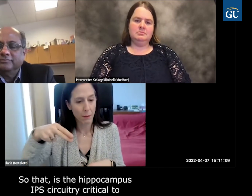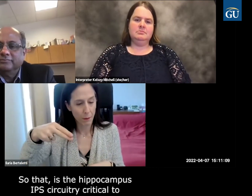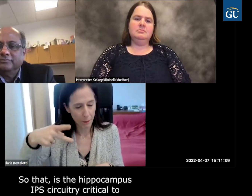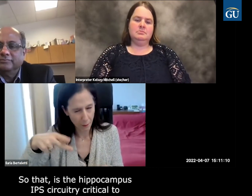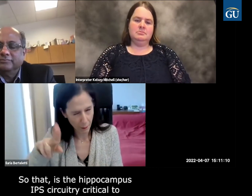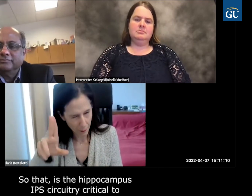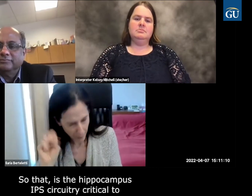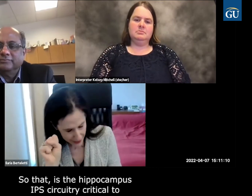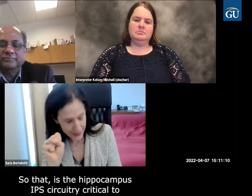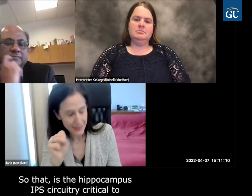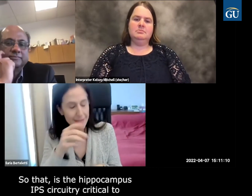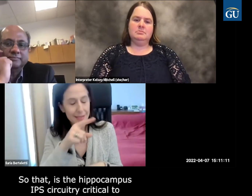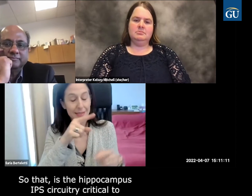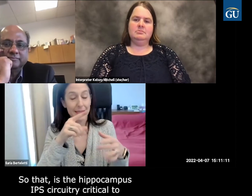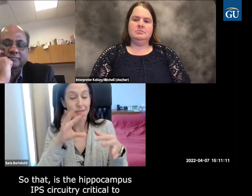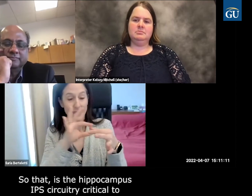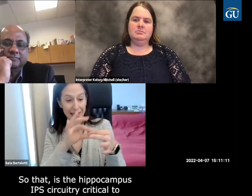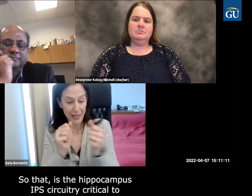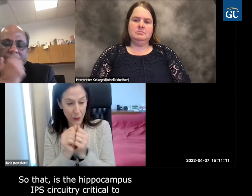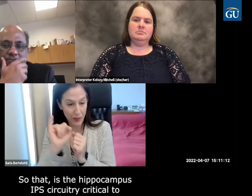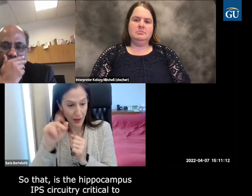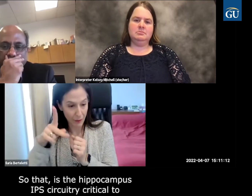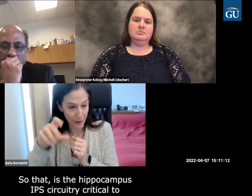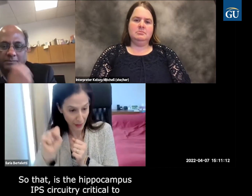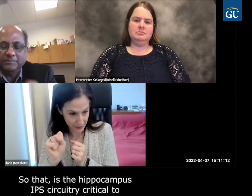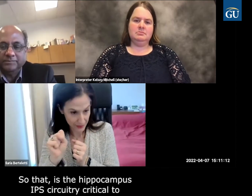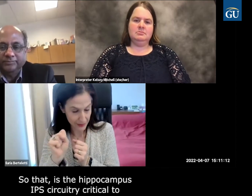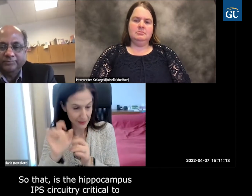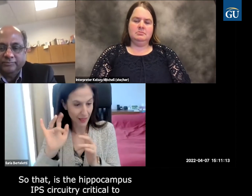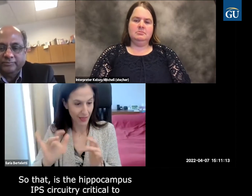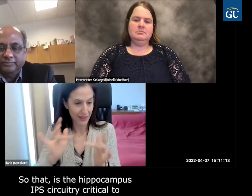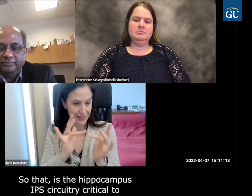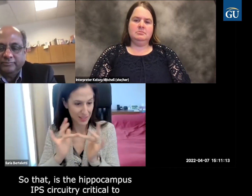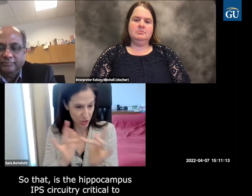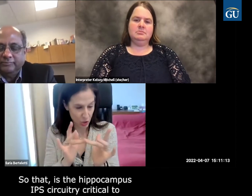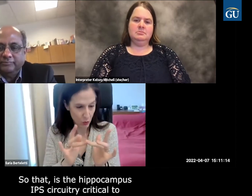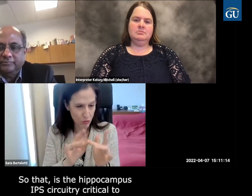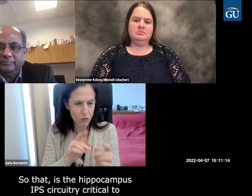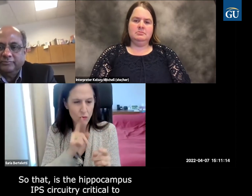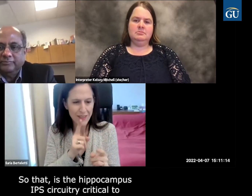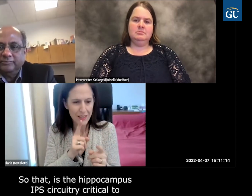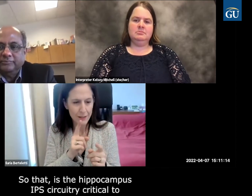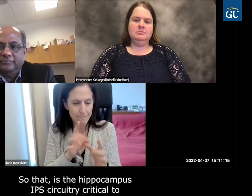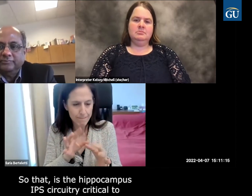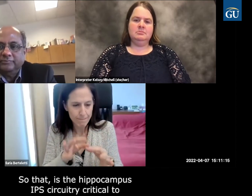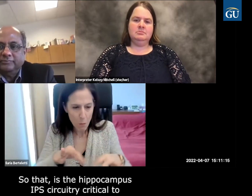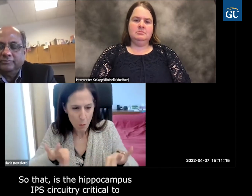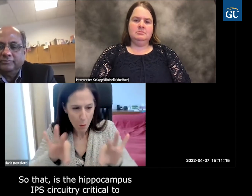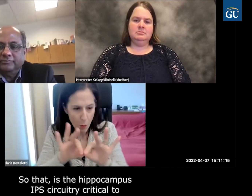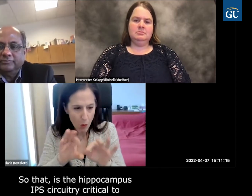so the is the hippocampus